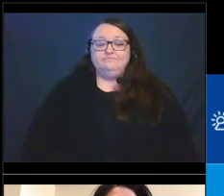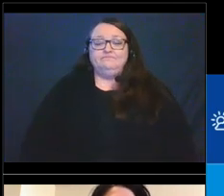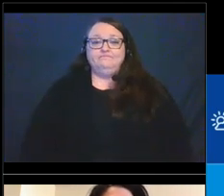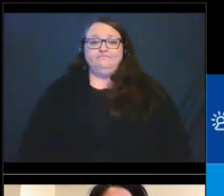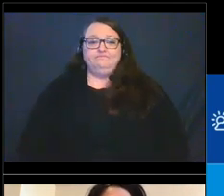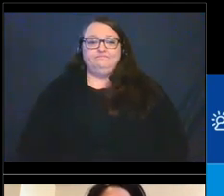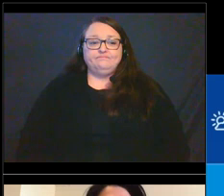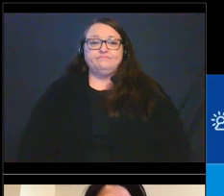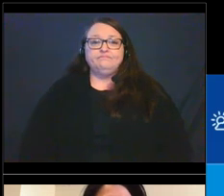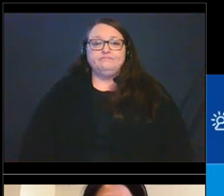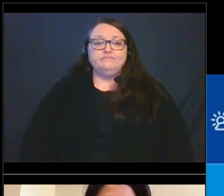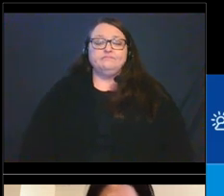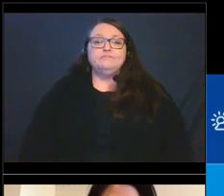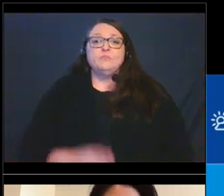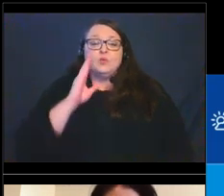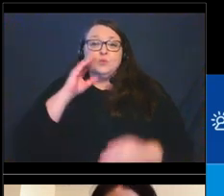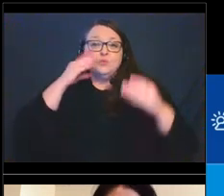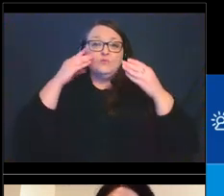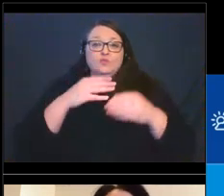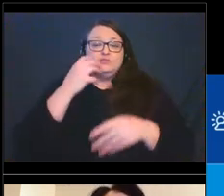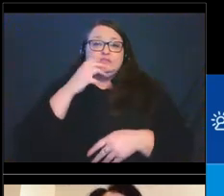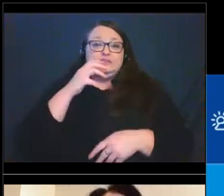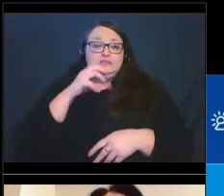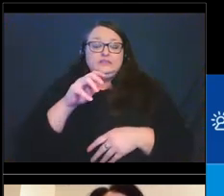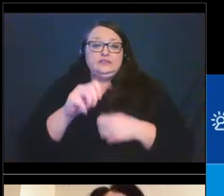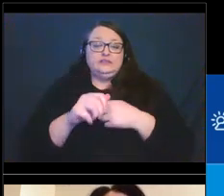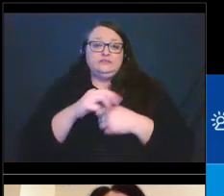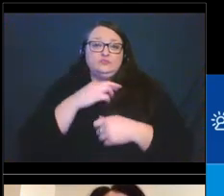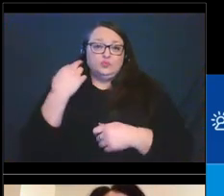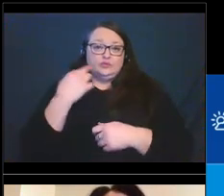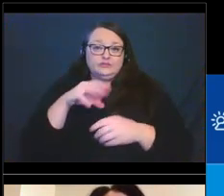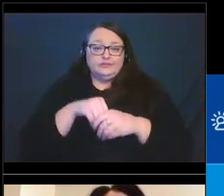While we will focus on HeatRisk in this presentation, I just want to remind